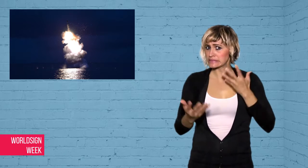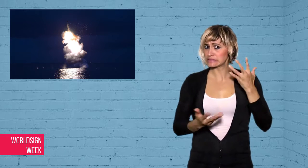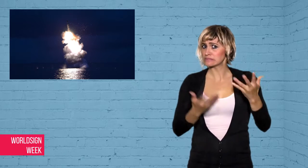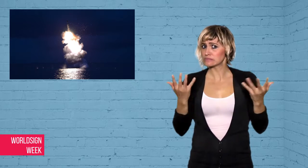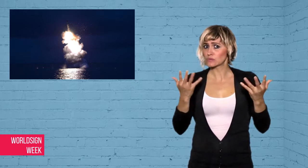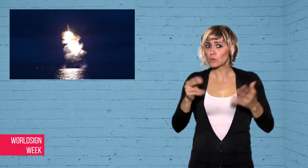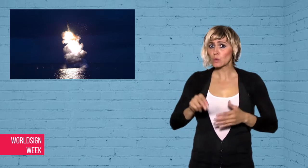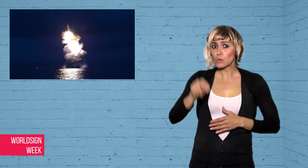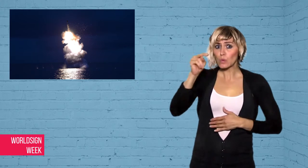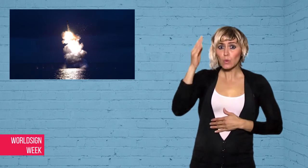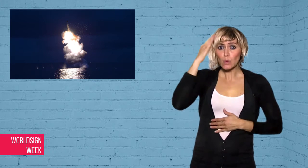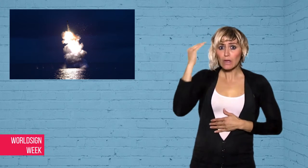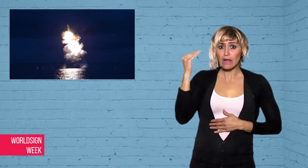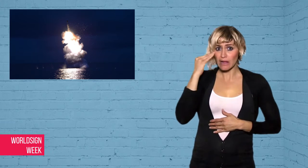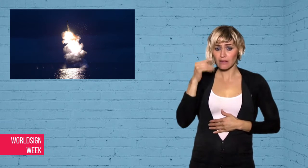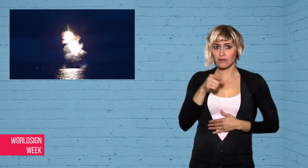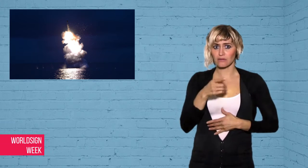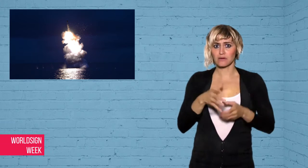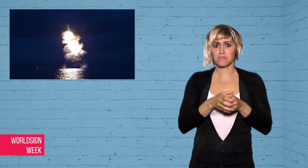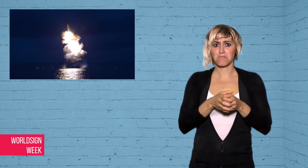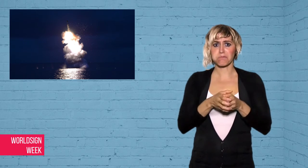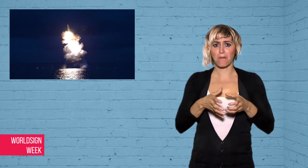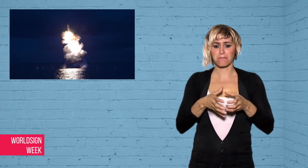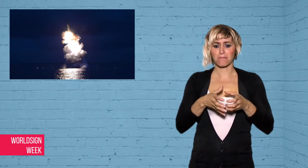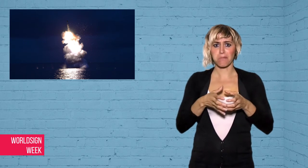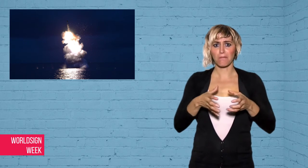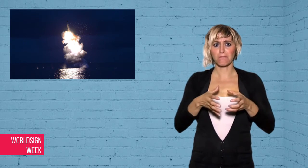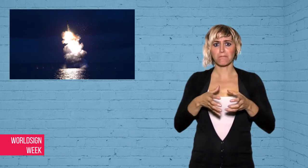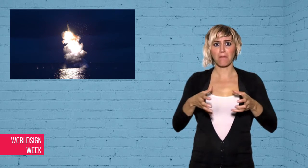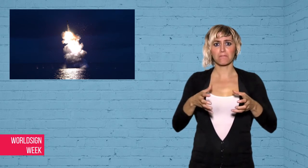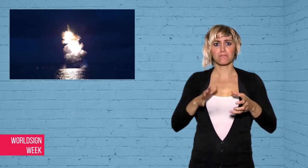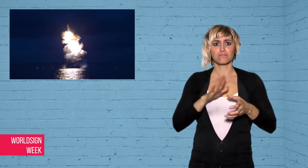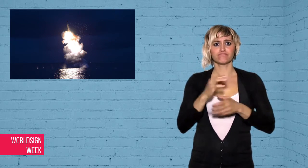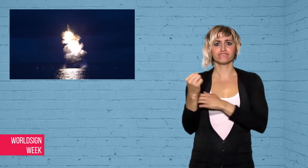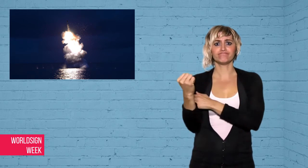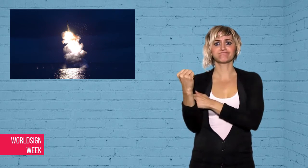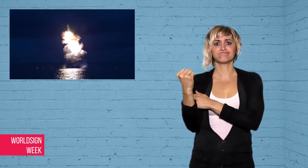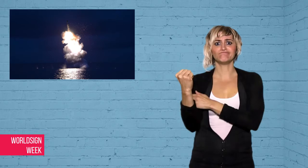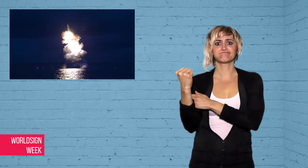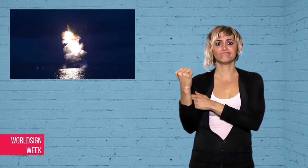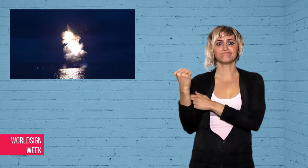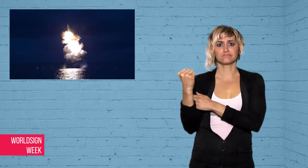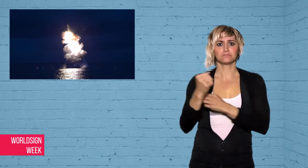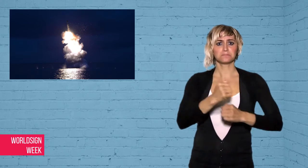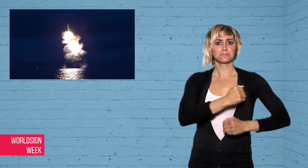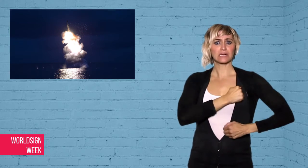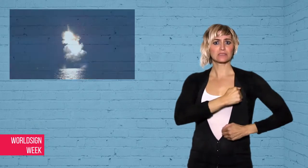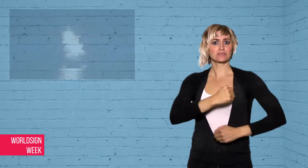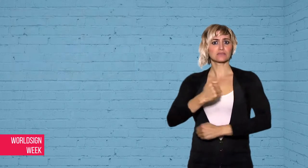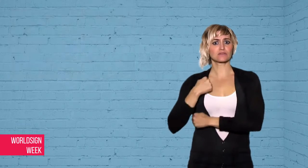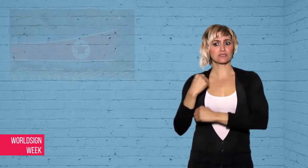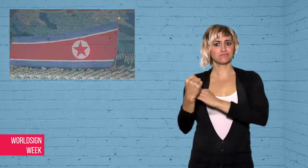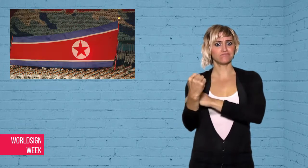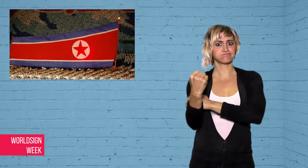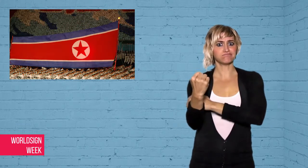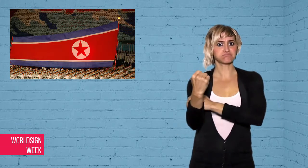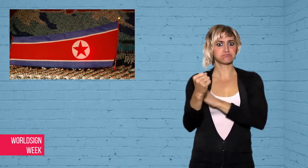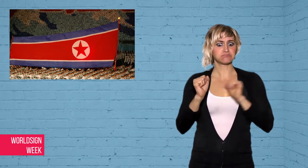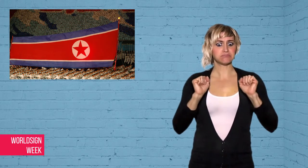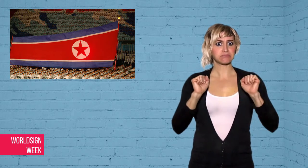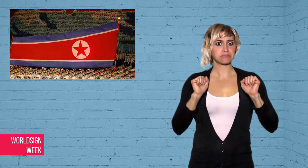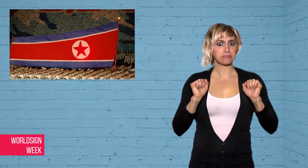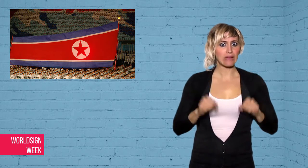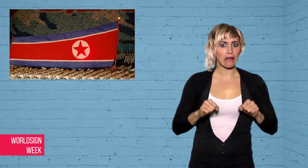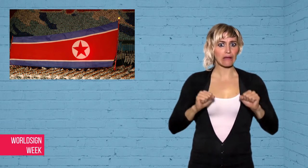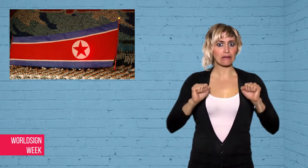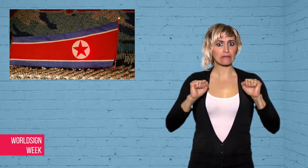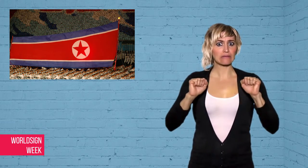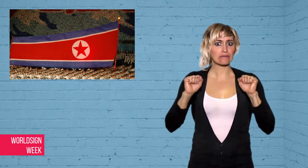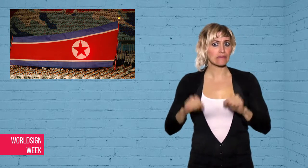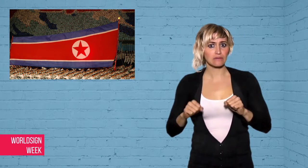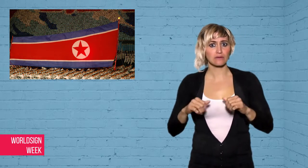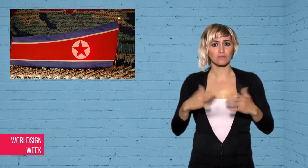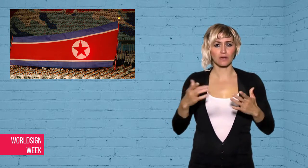The launch raised concerns that NK is increasing